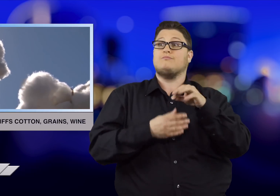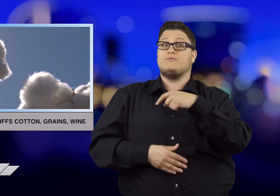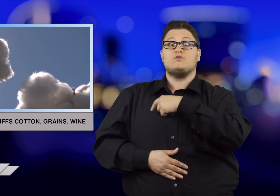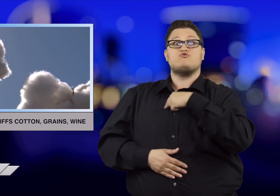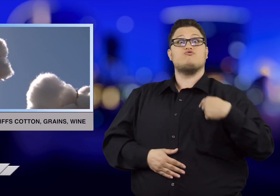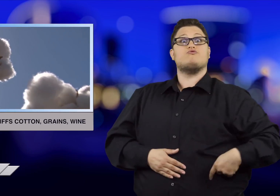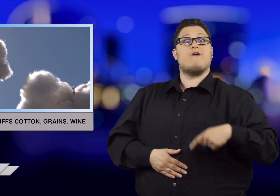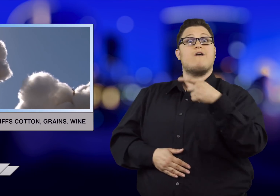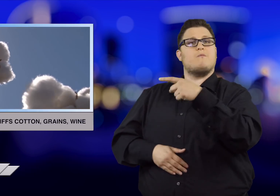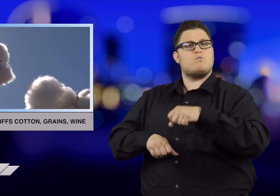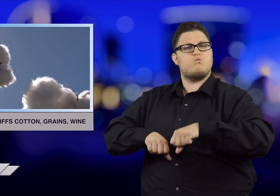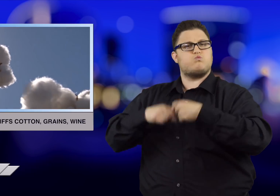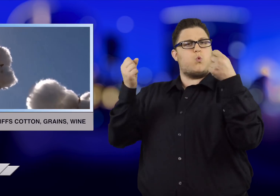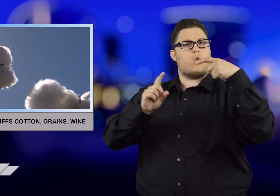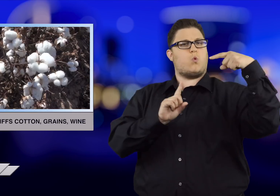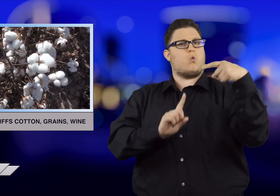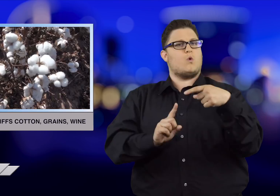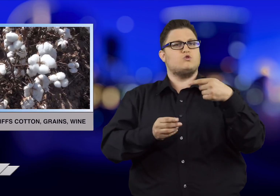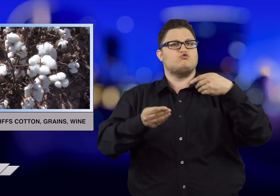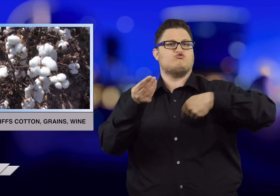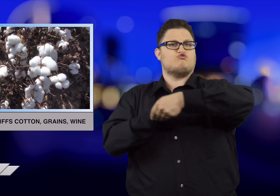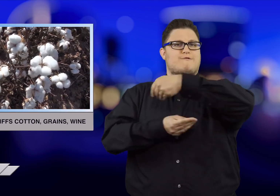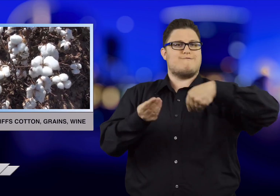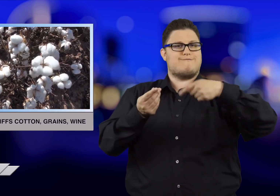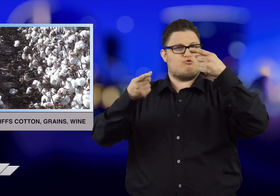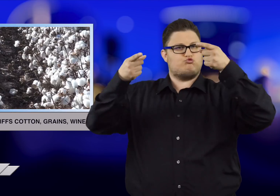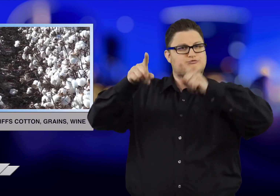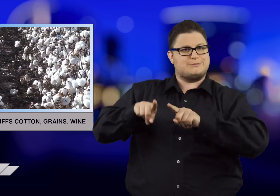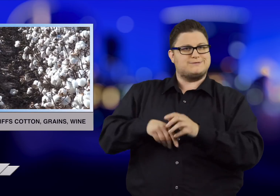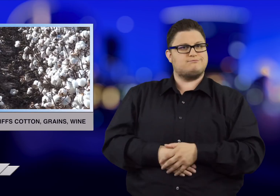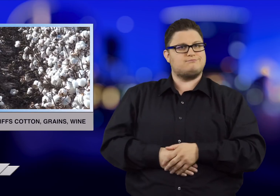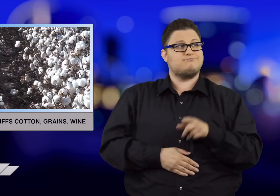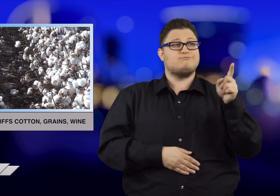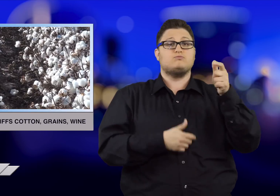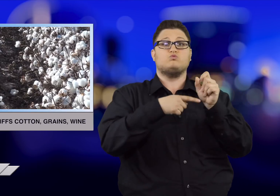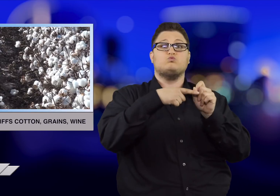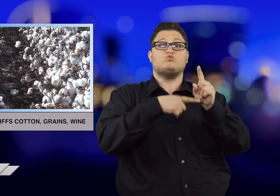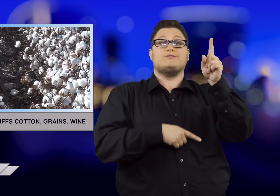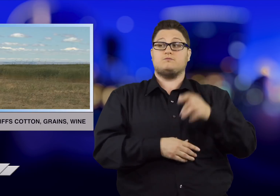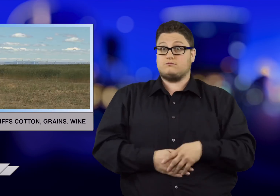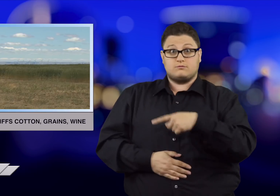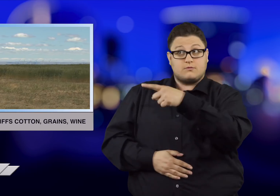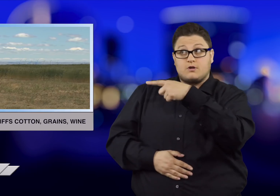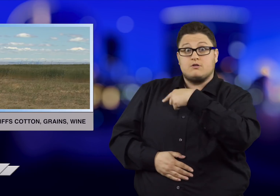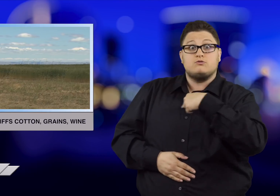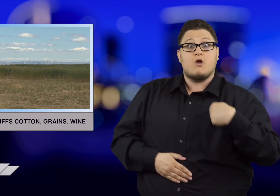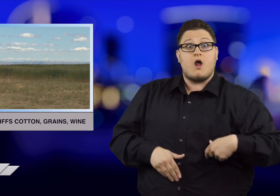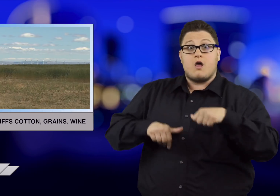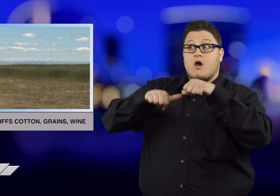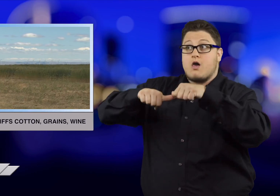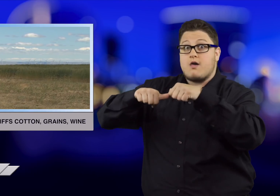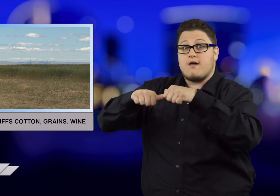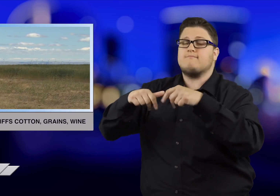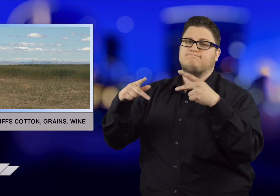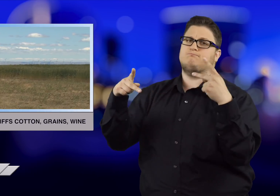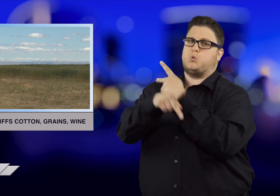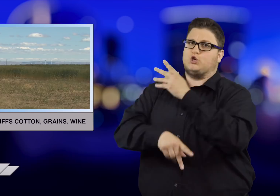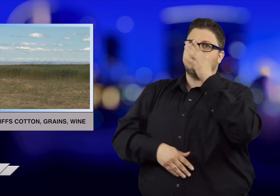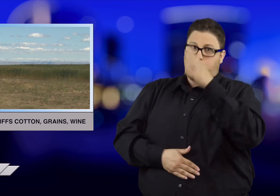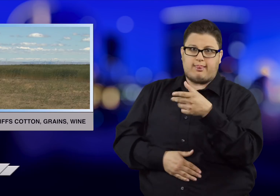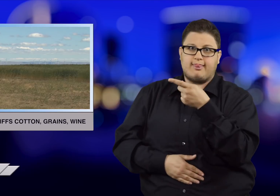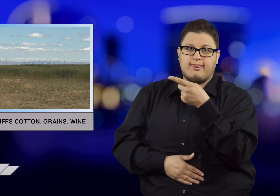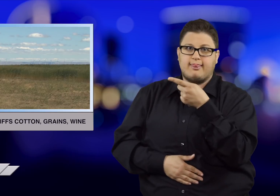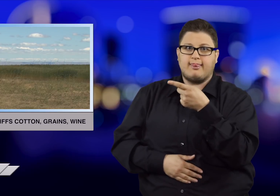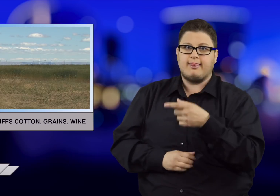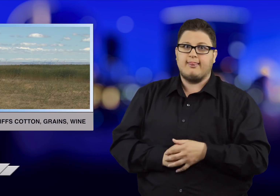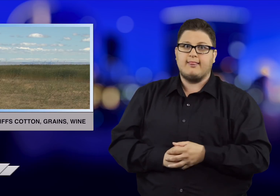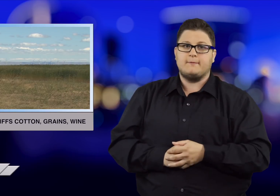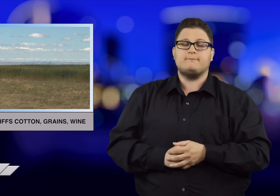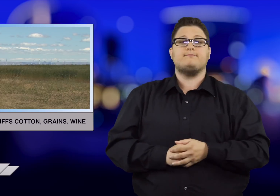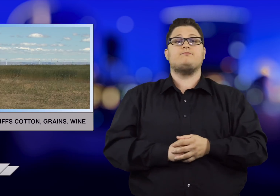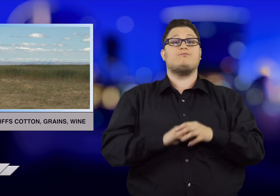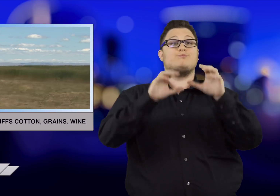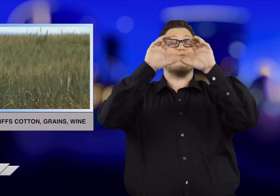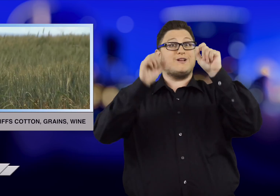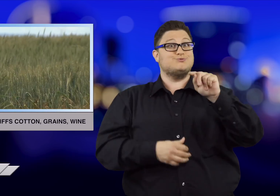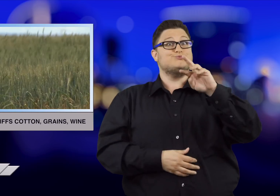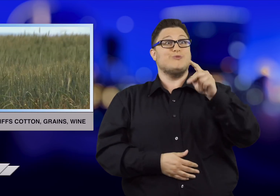He said China broke a trade deal and tweeted "it will only get worse for China."